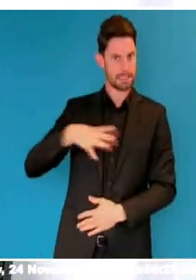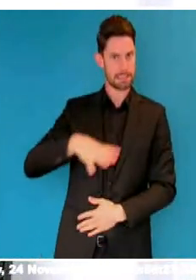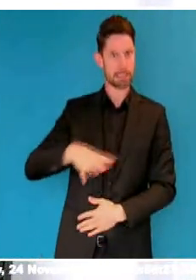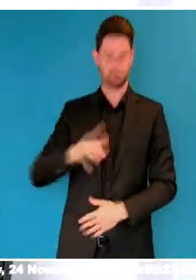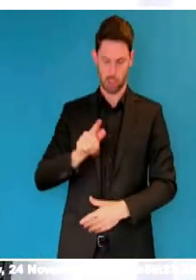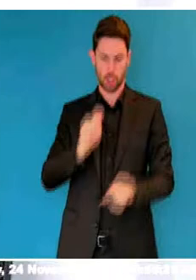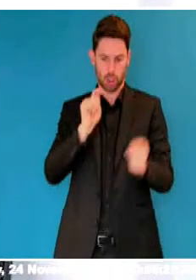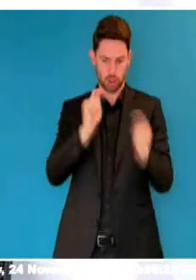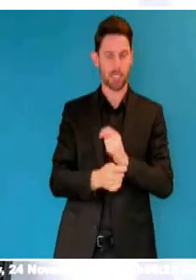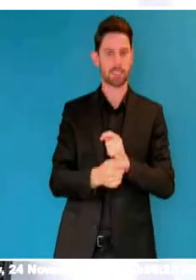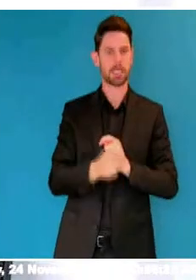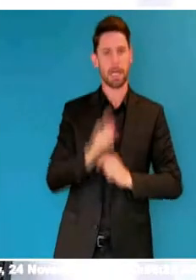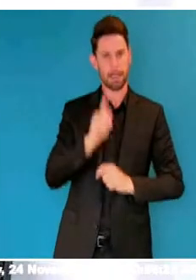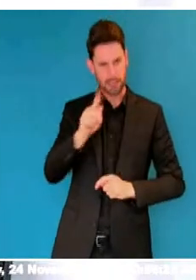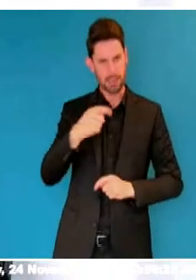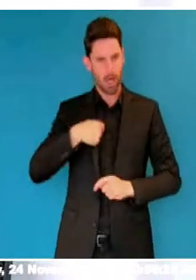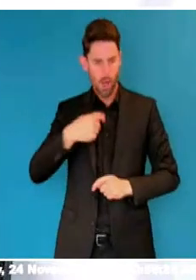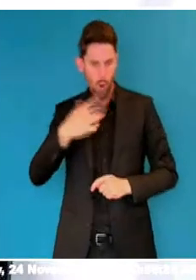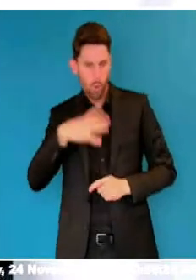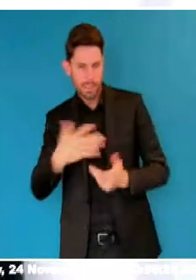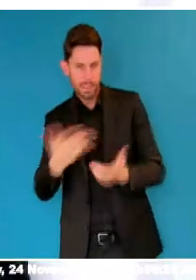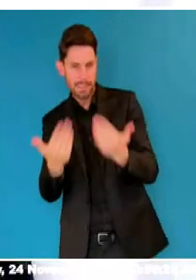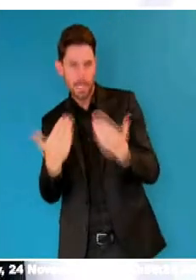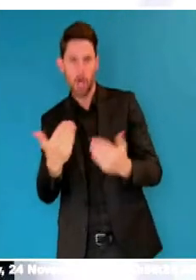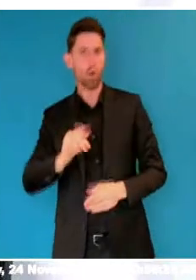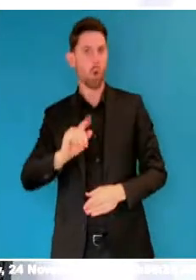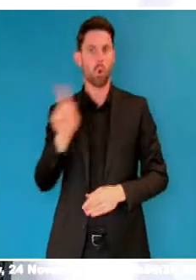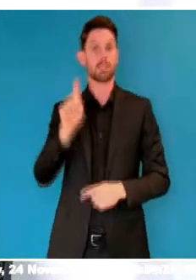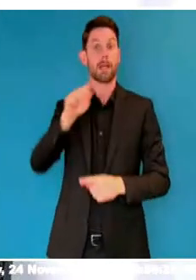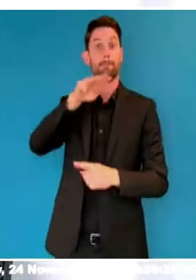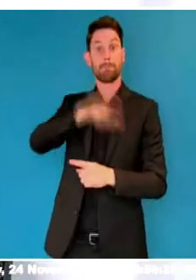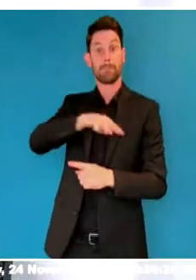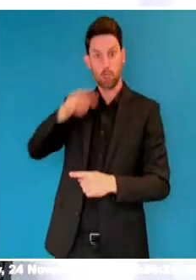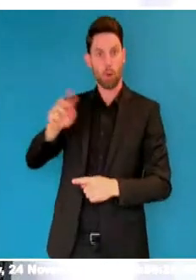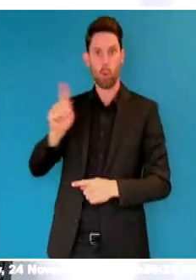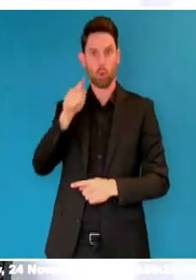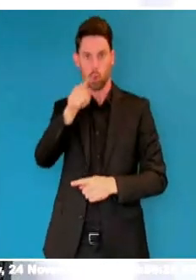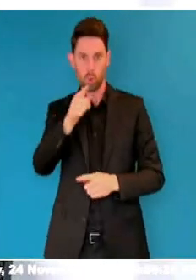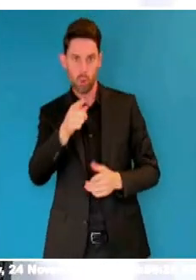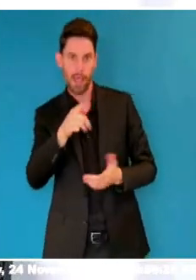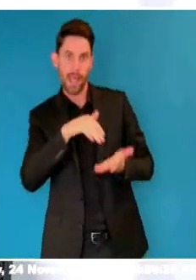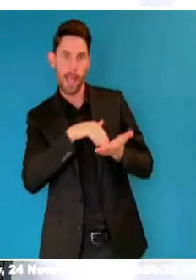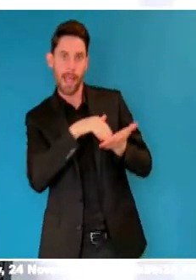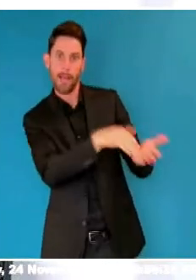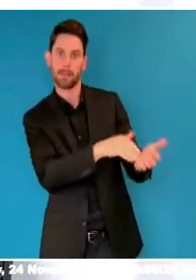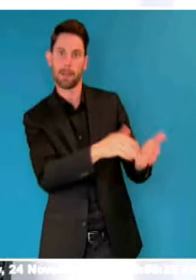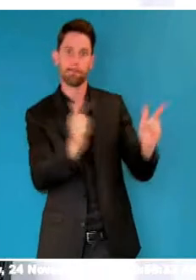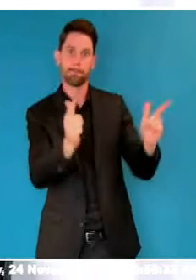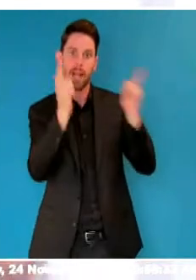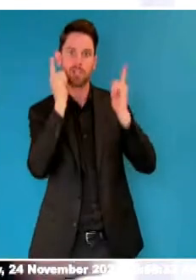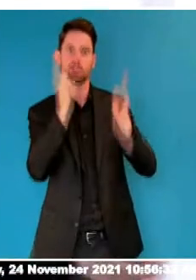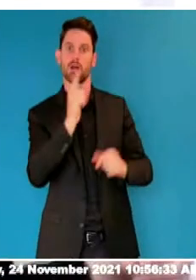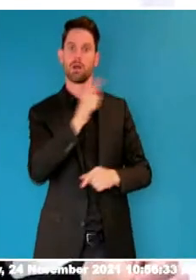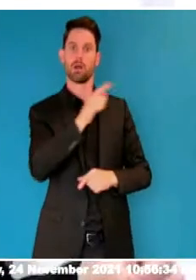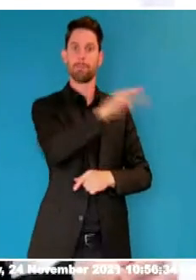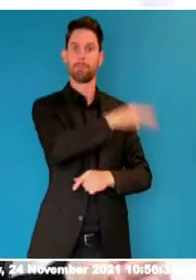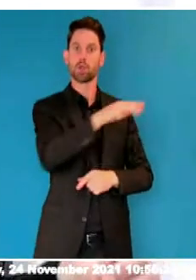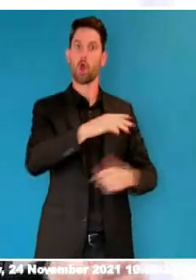What I'm seeking to explore is what guidance McDonald's gives to these decision makers to help them make that decision.